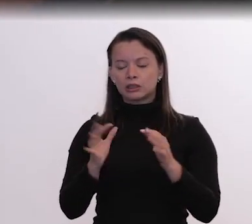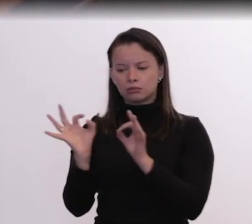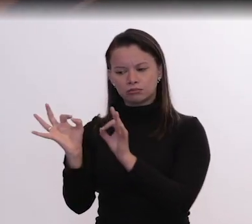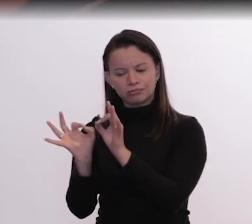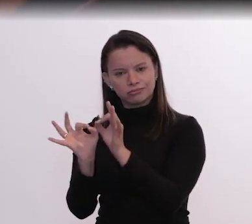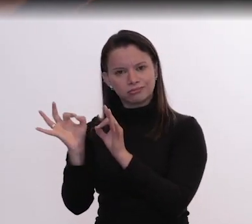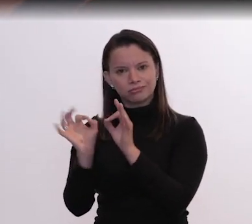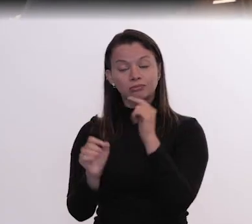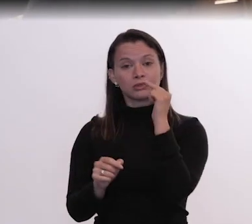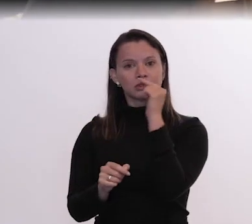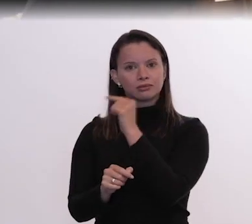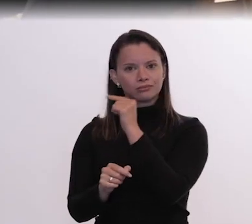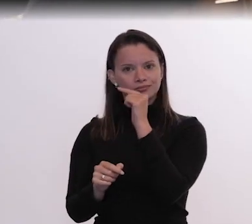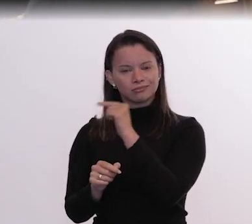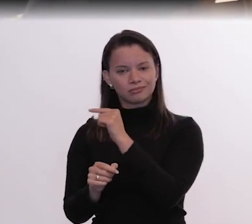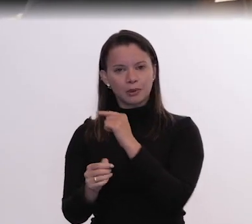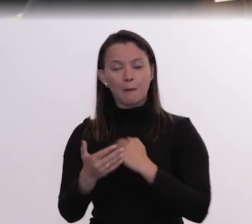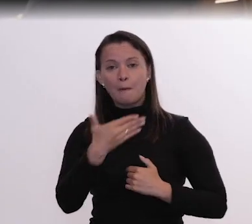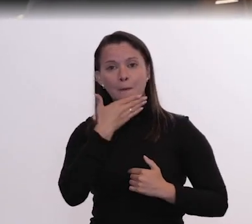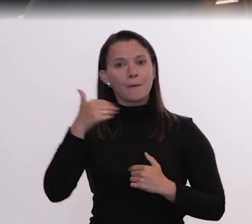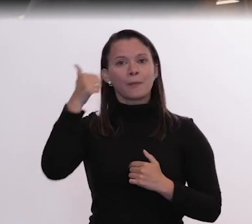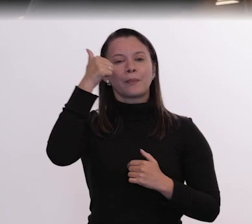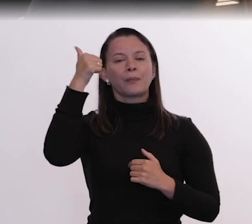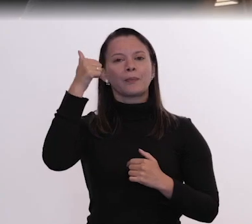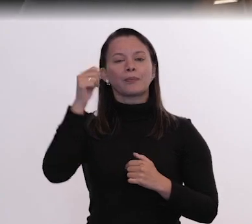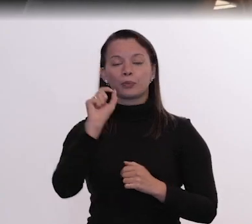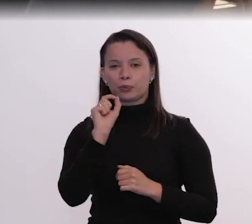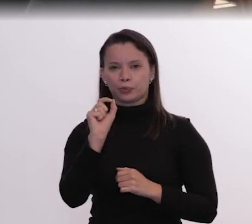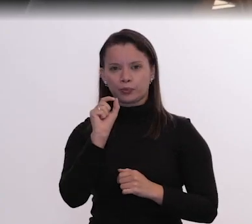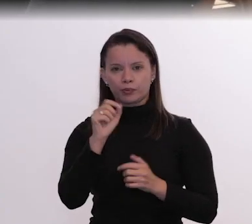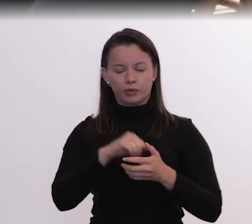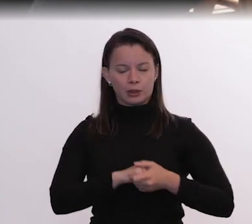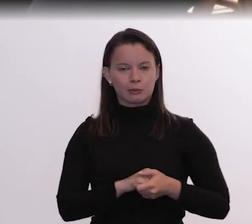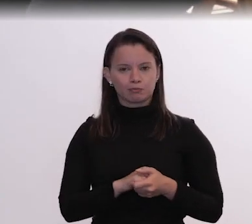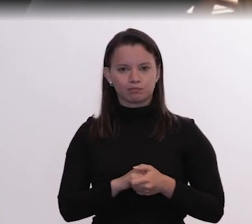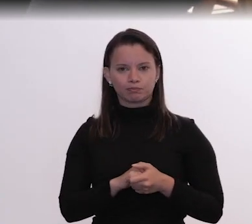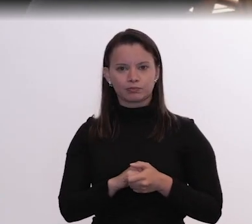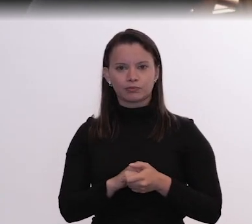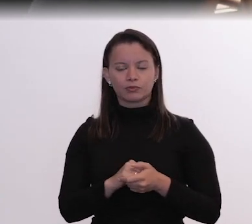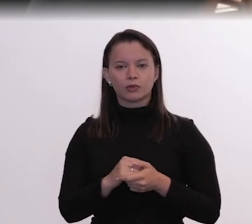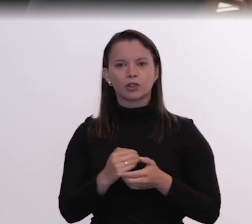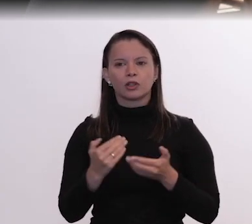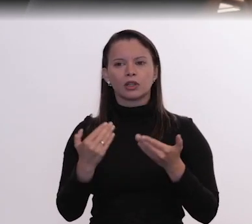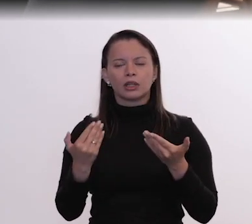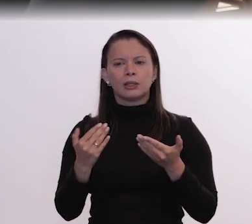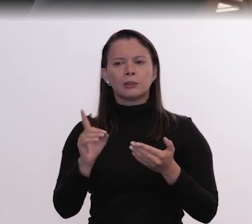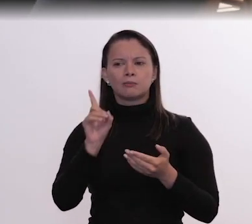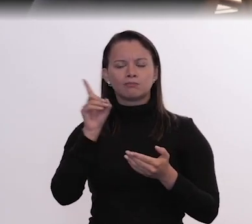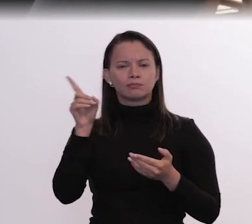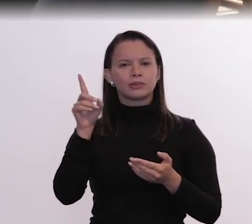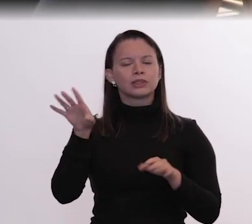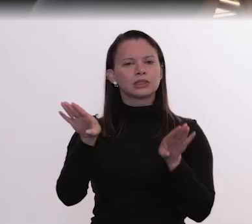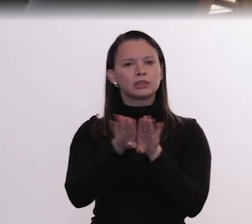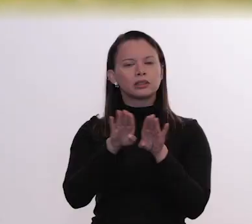that is not subservient to immediate vote. When Penhalosa opened Transmilenio in Bogota, he lost the election on the following year.